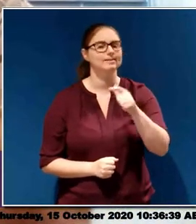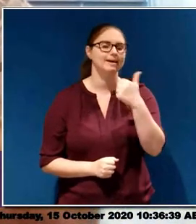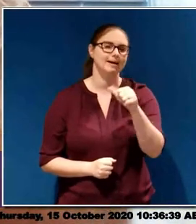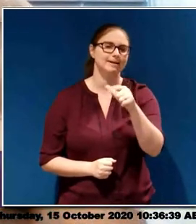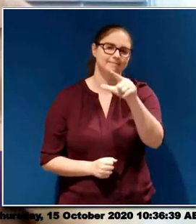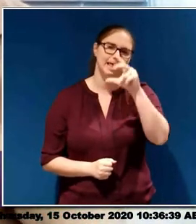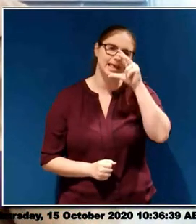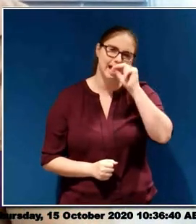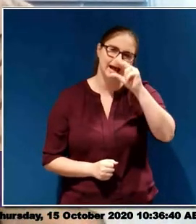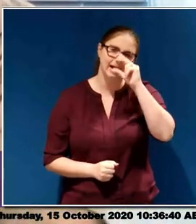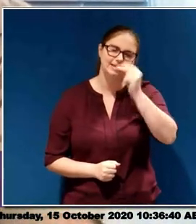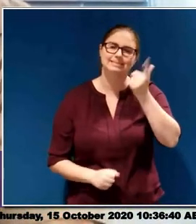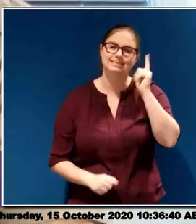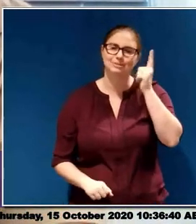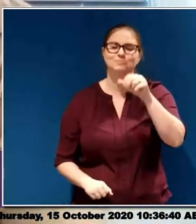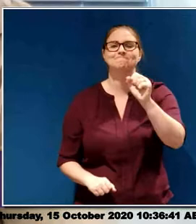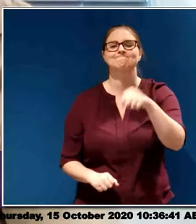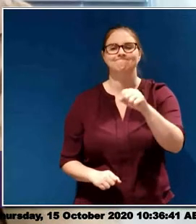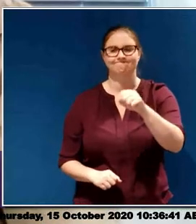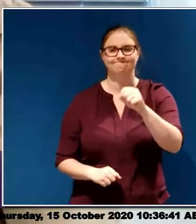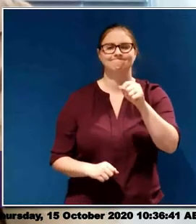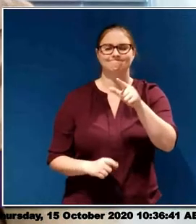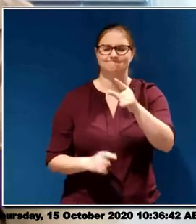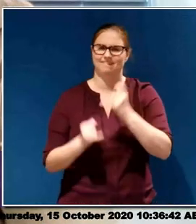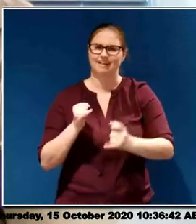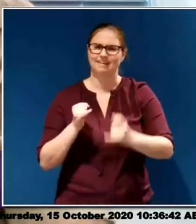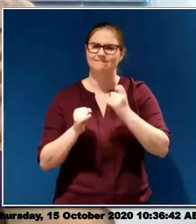Very, very young teacher, straight out of university.